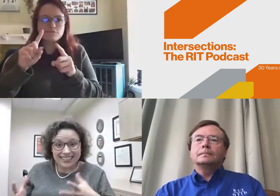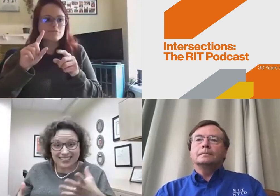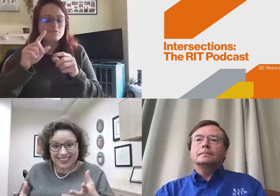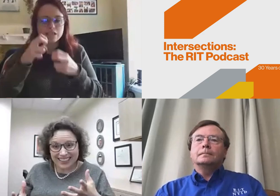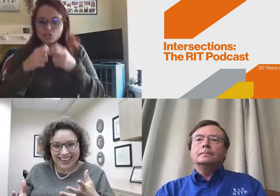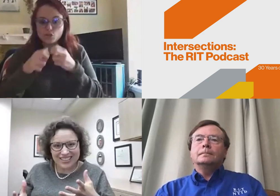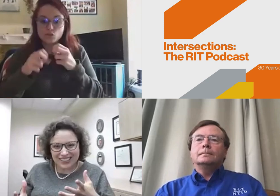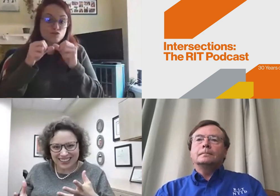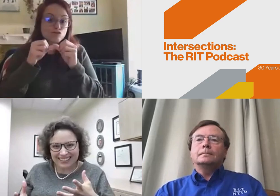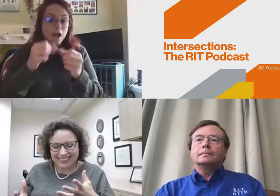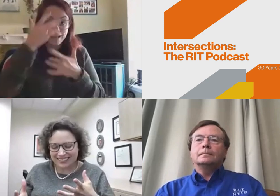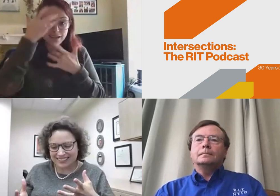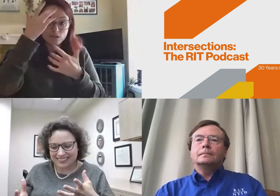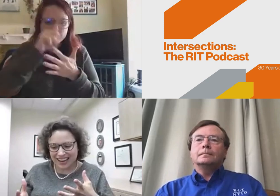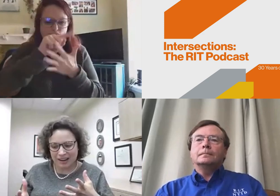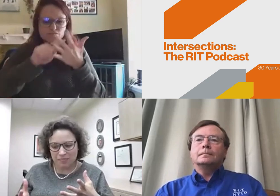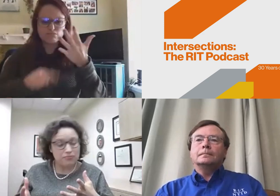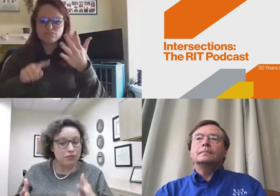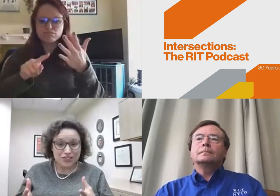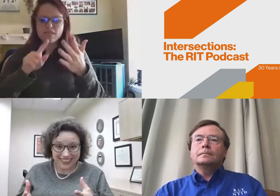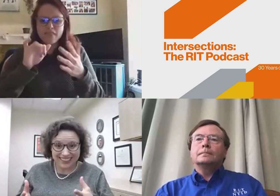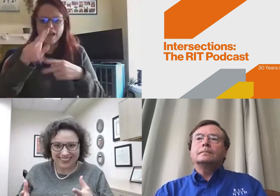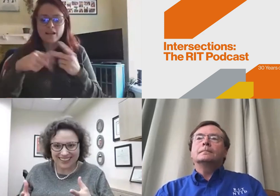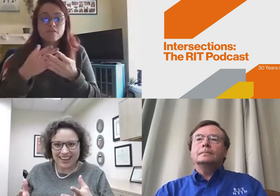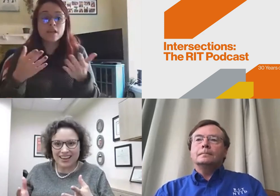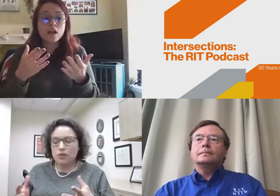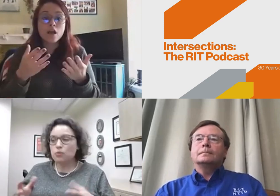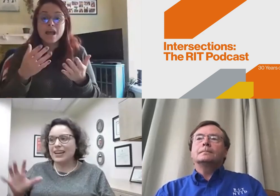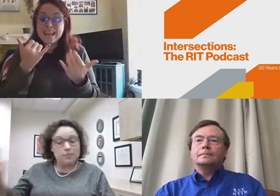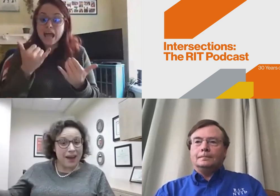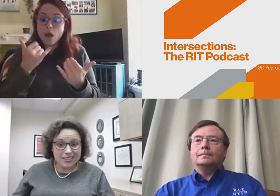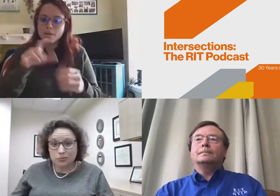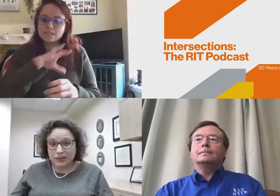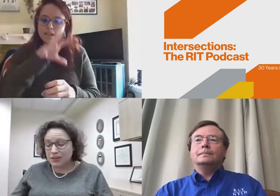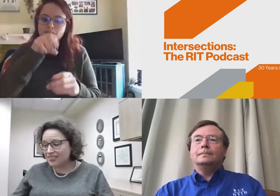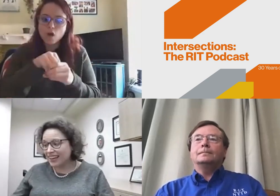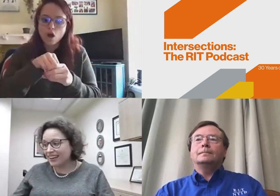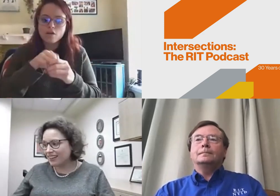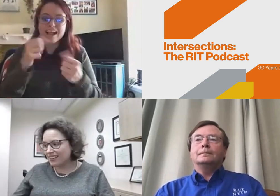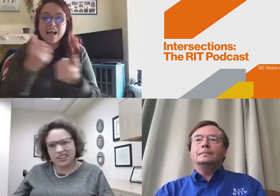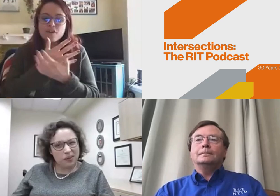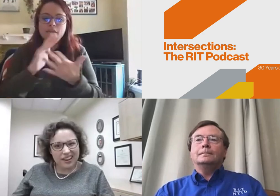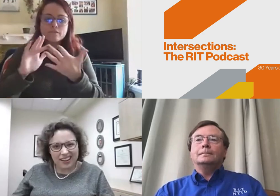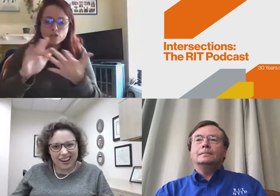asking to engage in classes virtually. In the past, we would have said, "You know what?